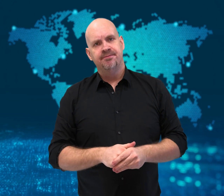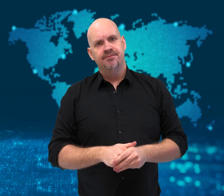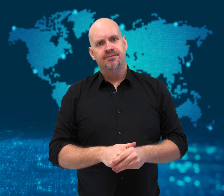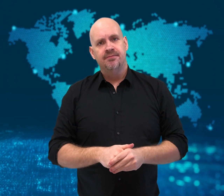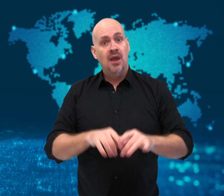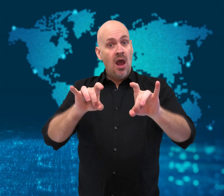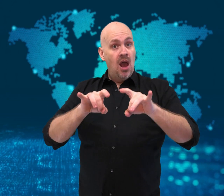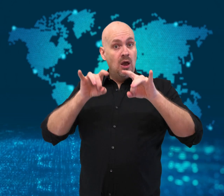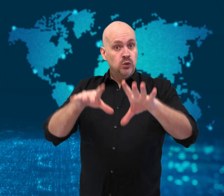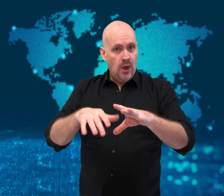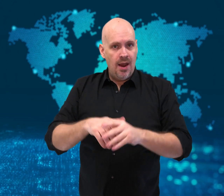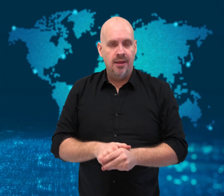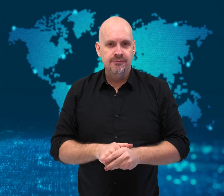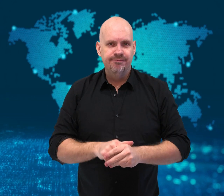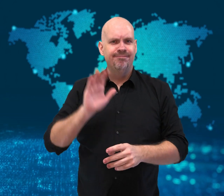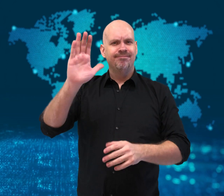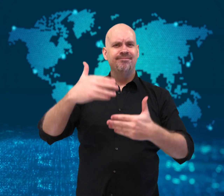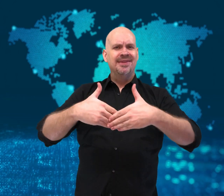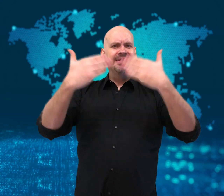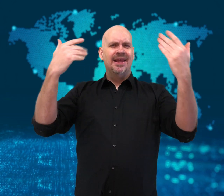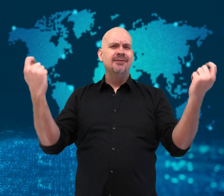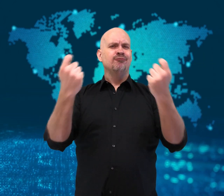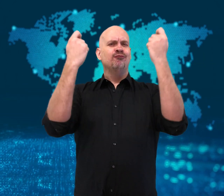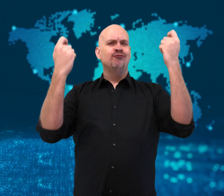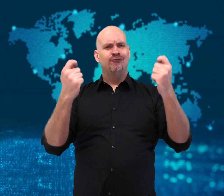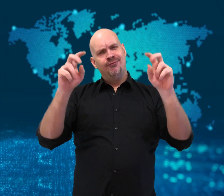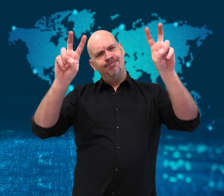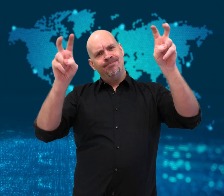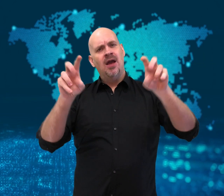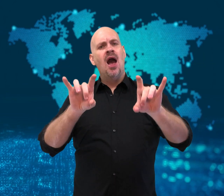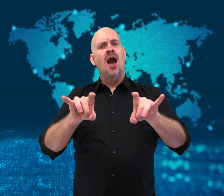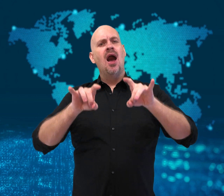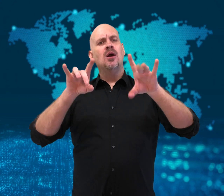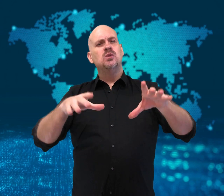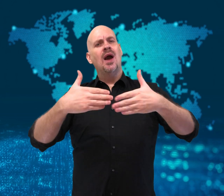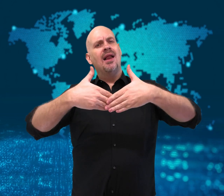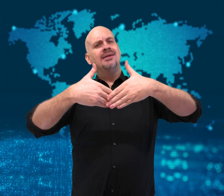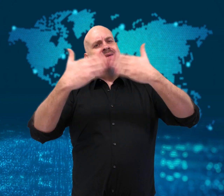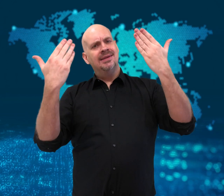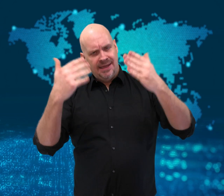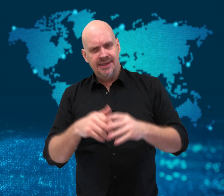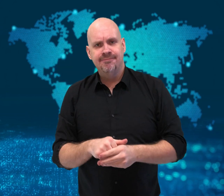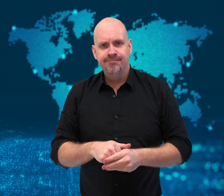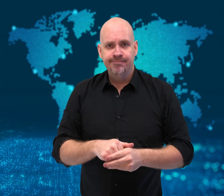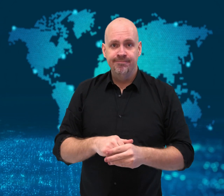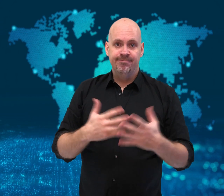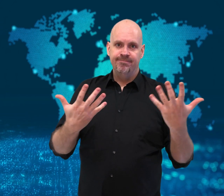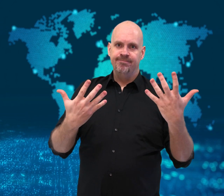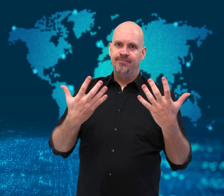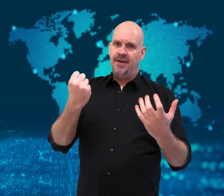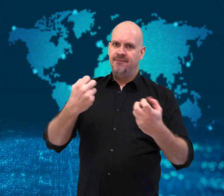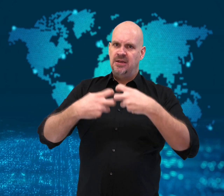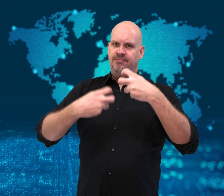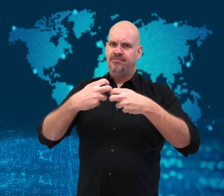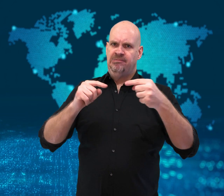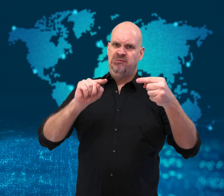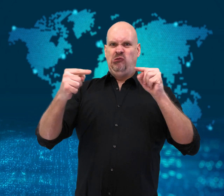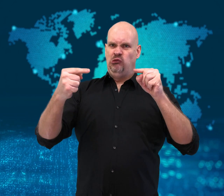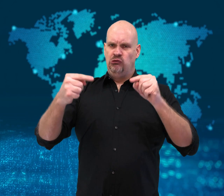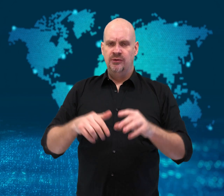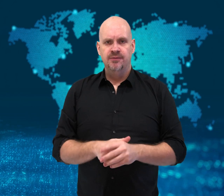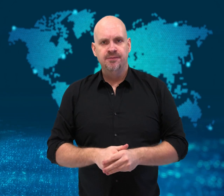Controversy over Australia Day.